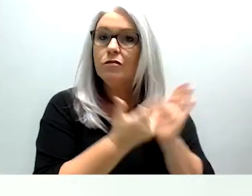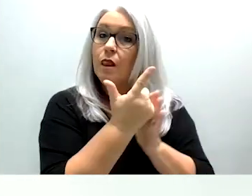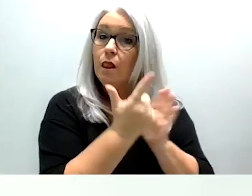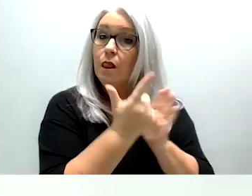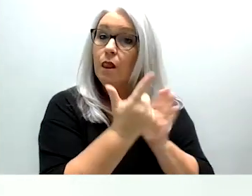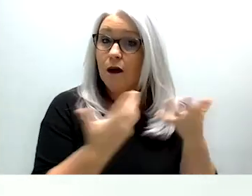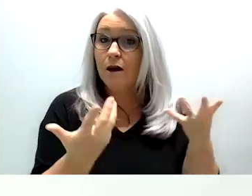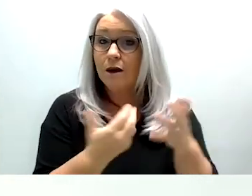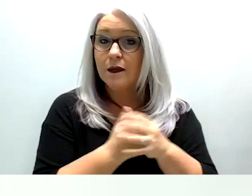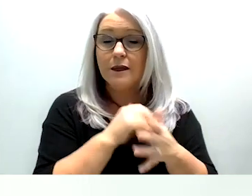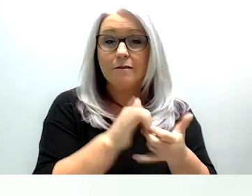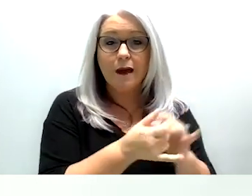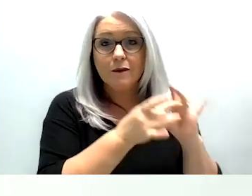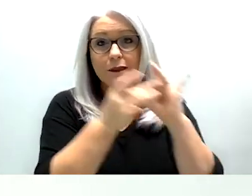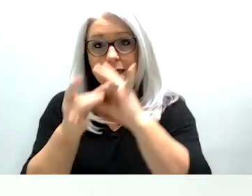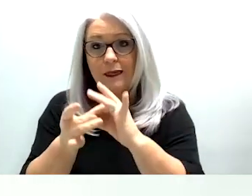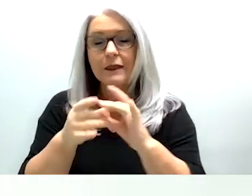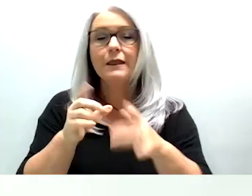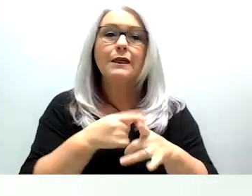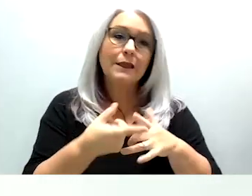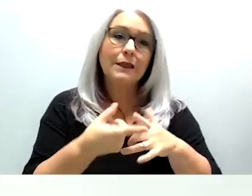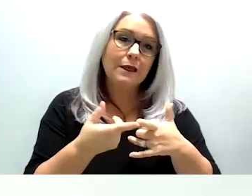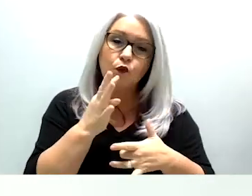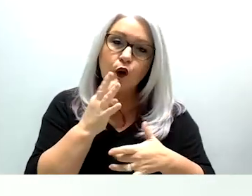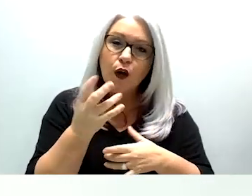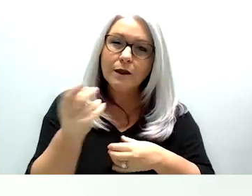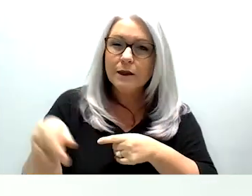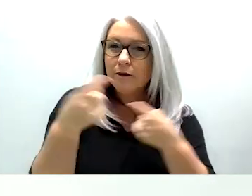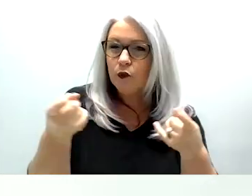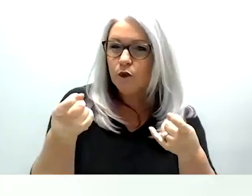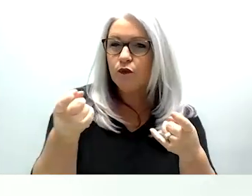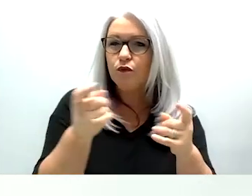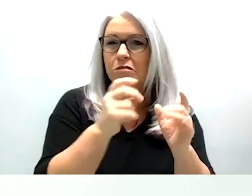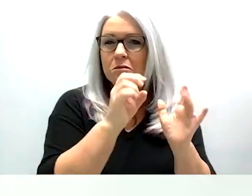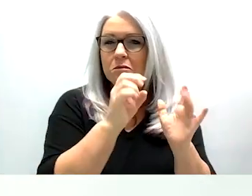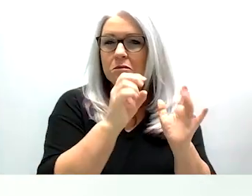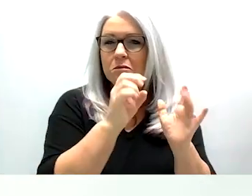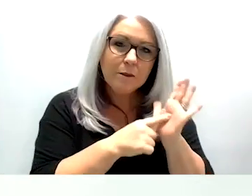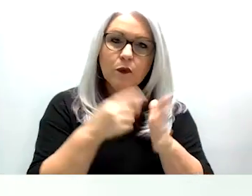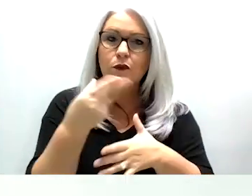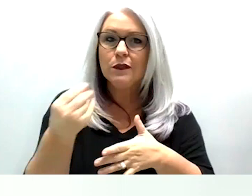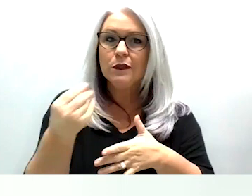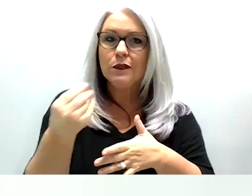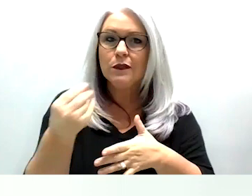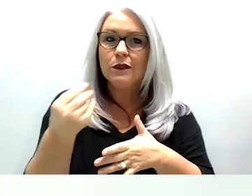things. Then also talk through some brief hypotheticals to give you an idea and hopefully some